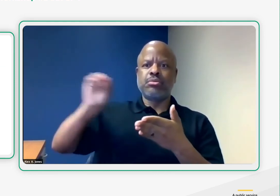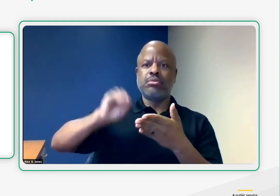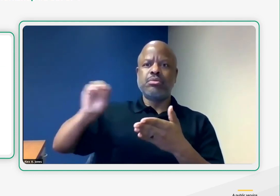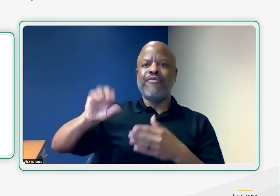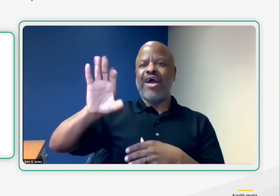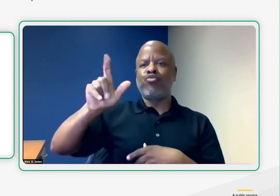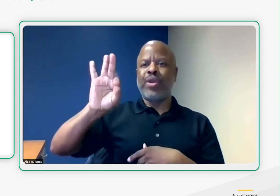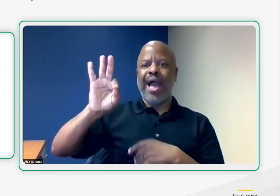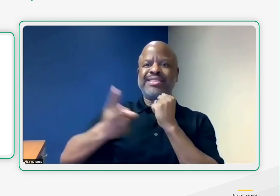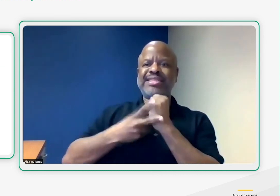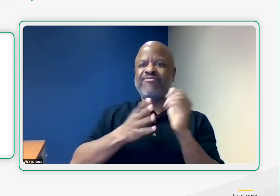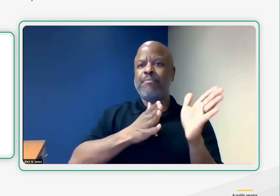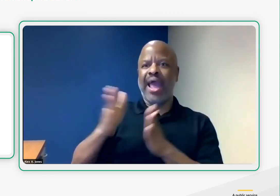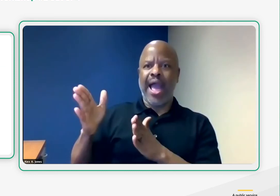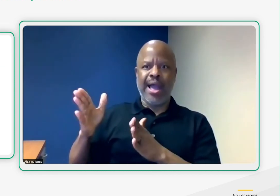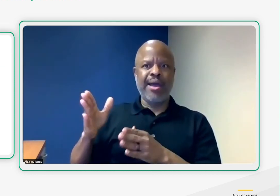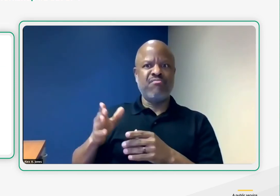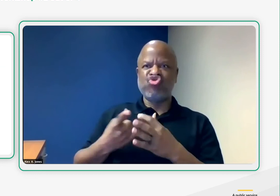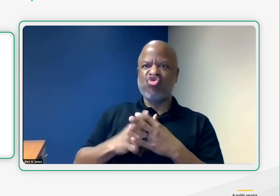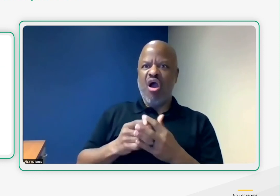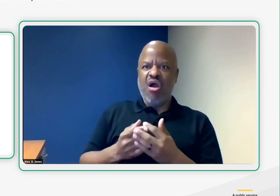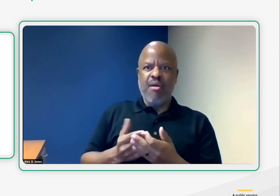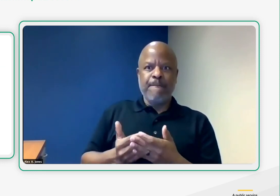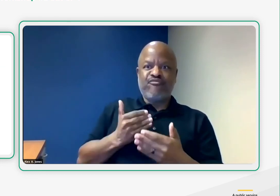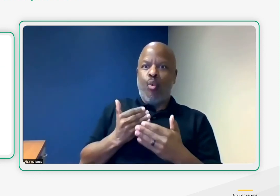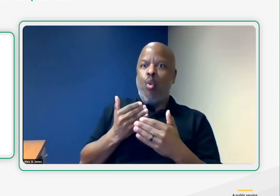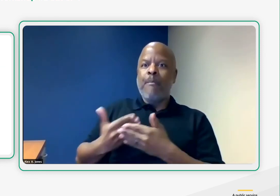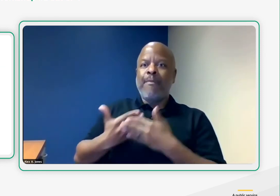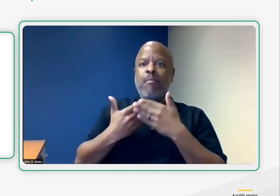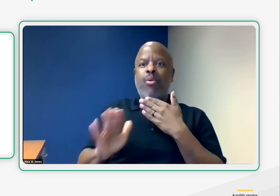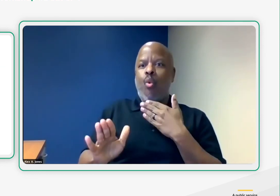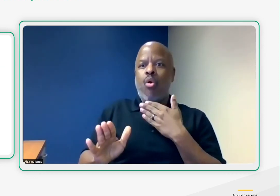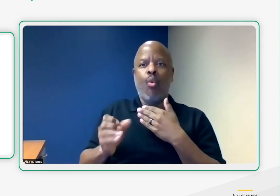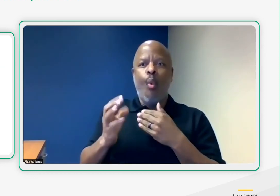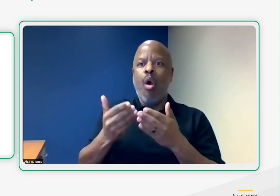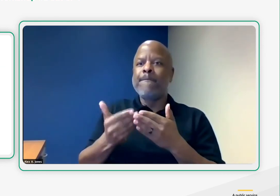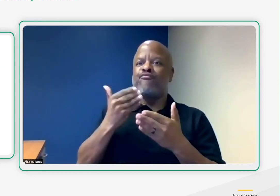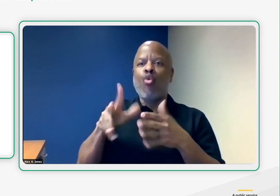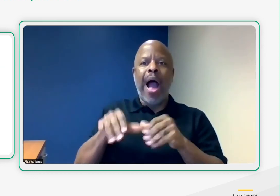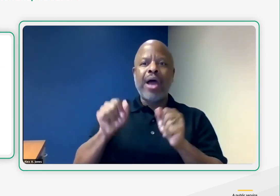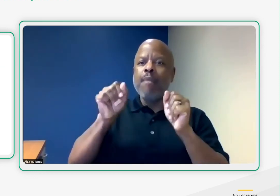The 529 is the type of savings plan that starts before the baby is born, or before you adopt